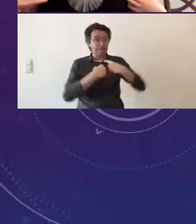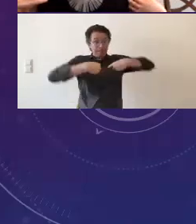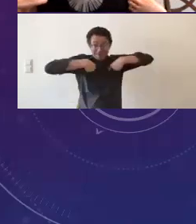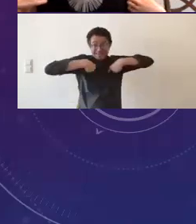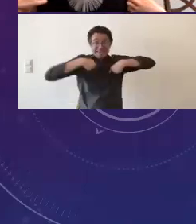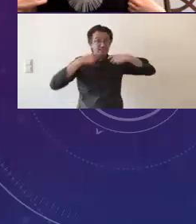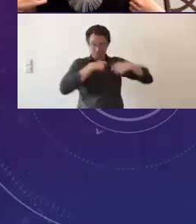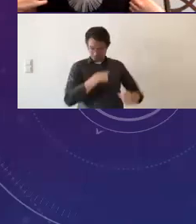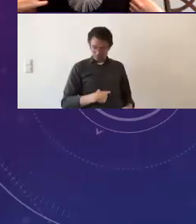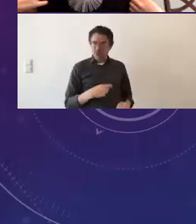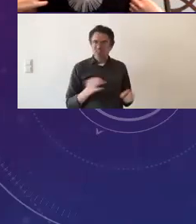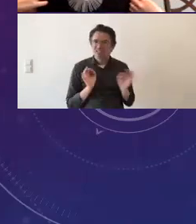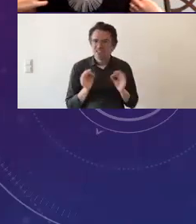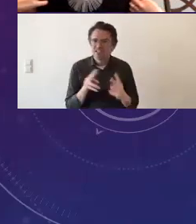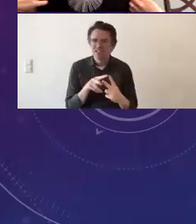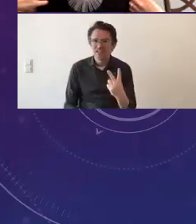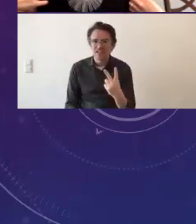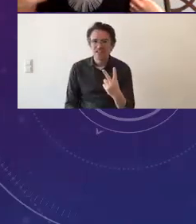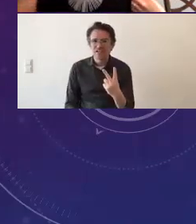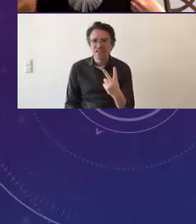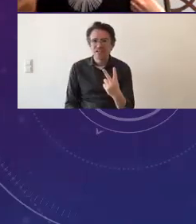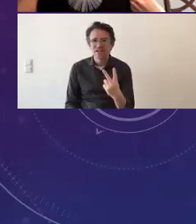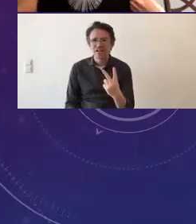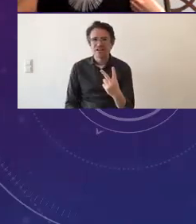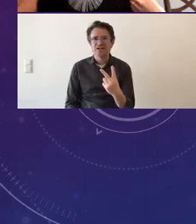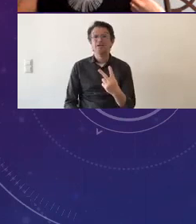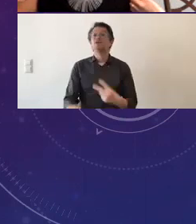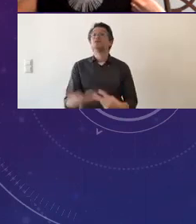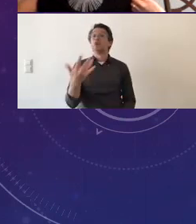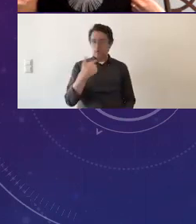friends who are sign language interpreters we moderate every single